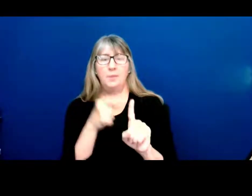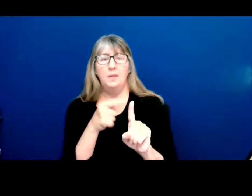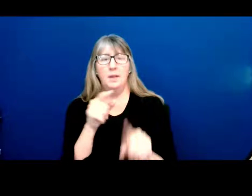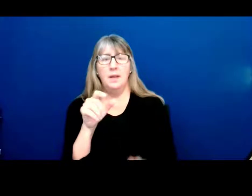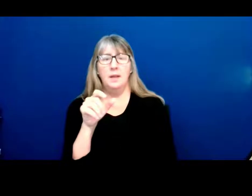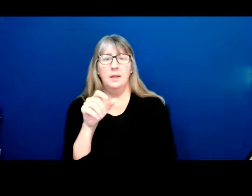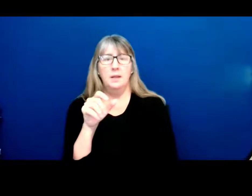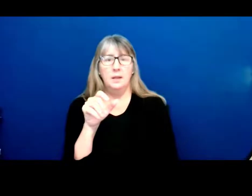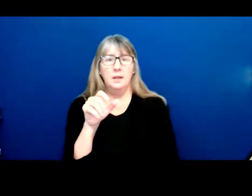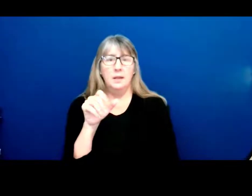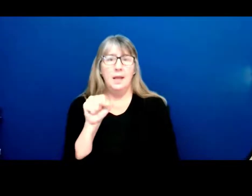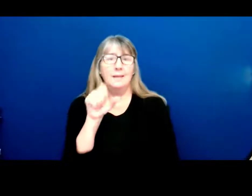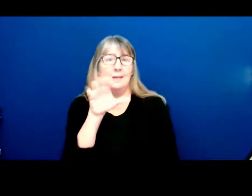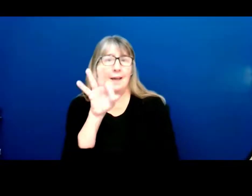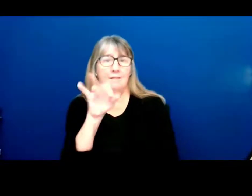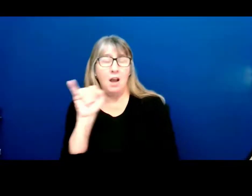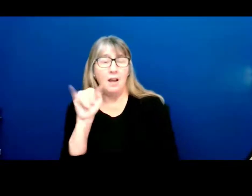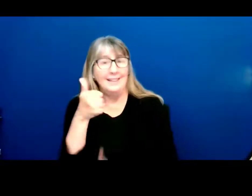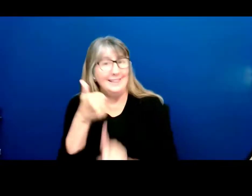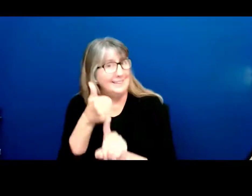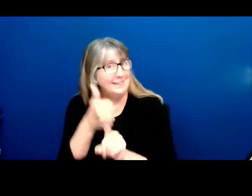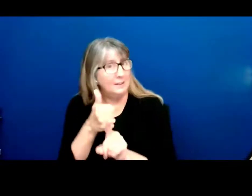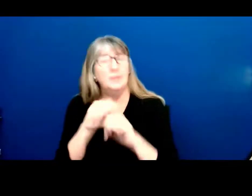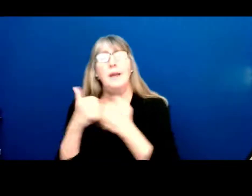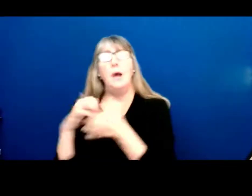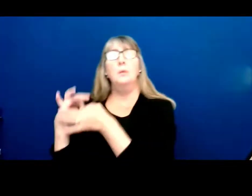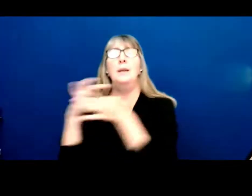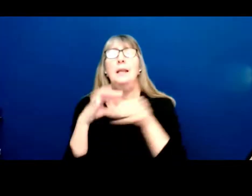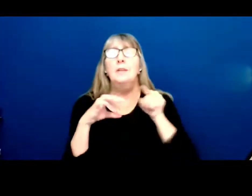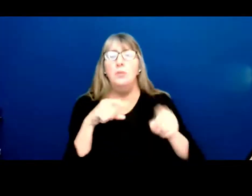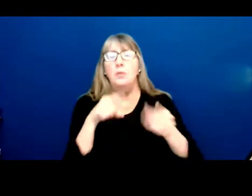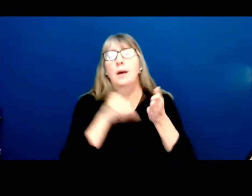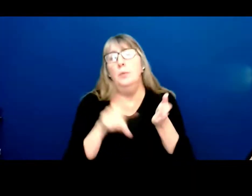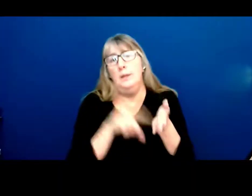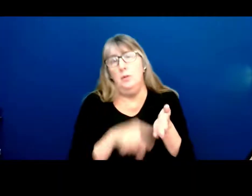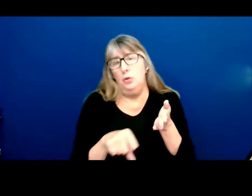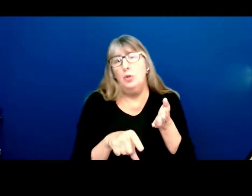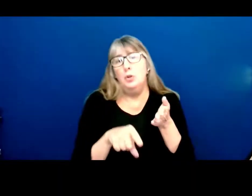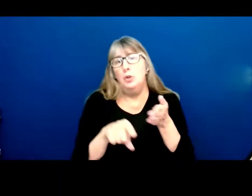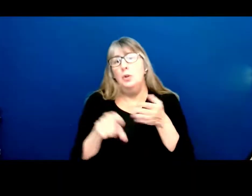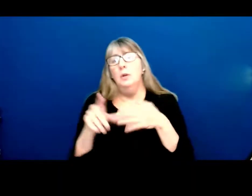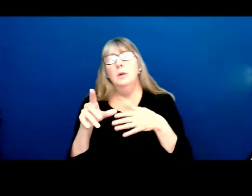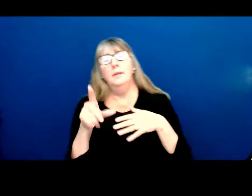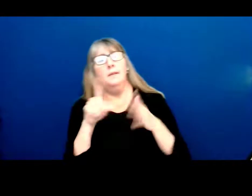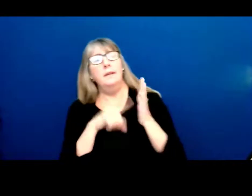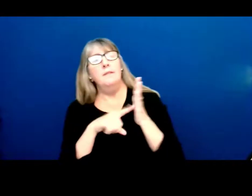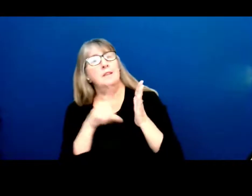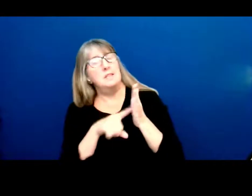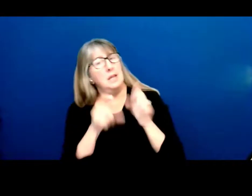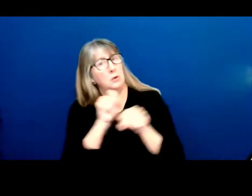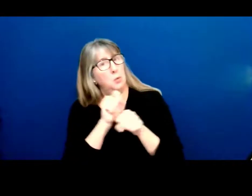but it's how it relates to the research that the Investigator is working on that makes it a conflict.